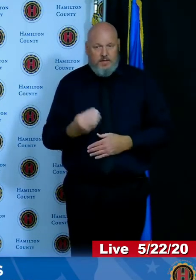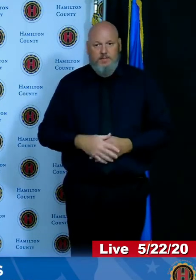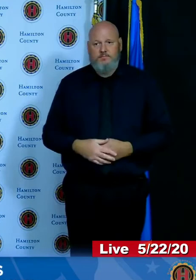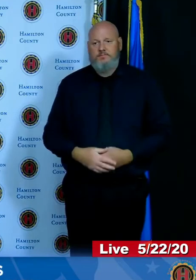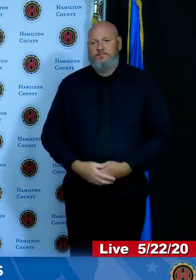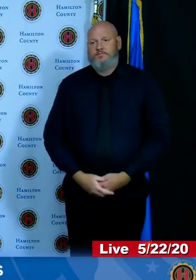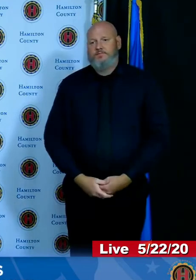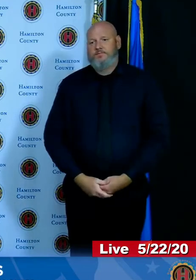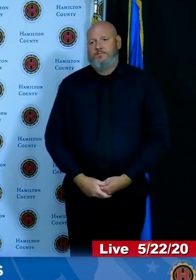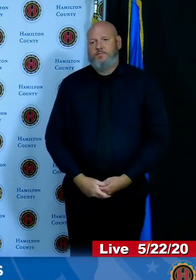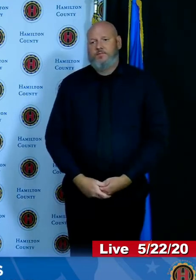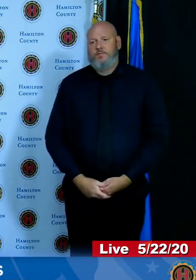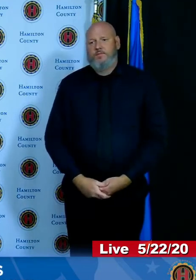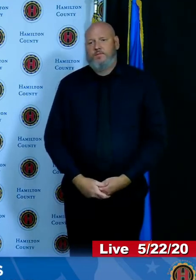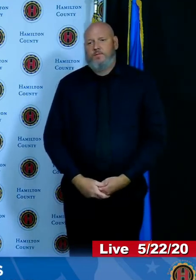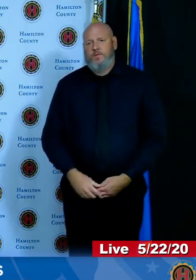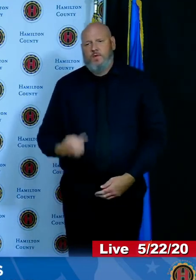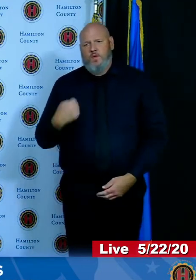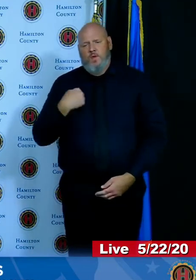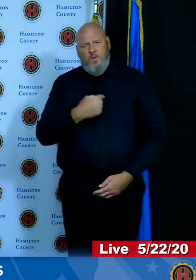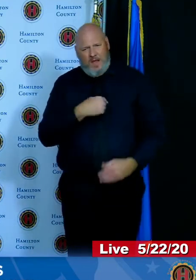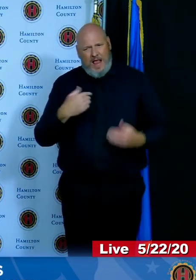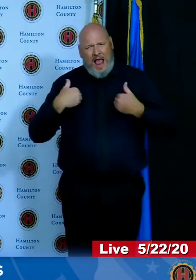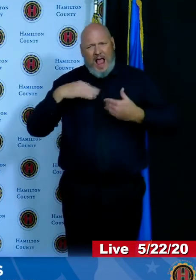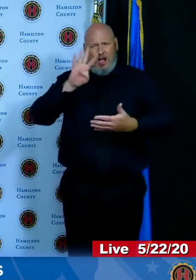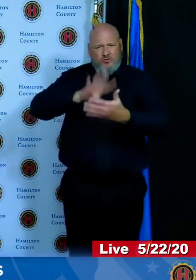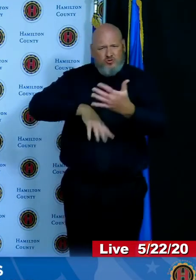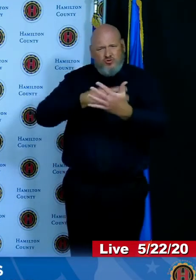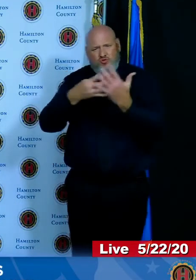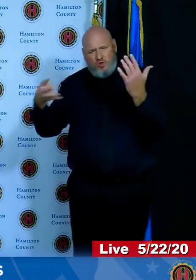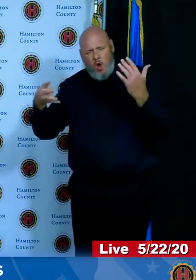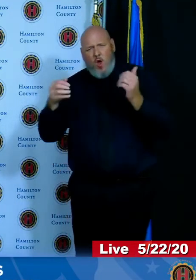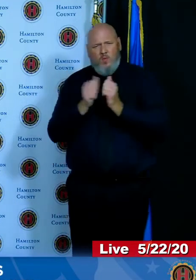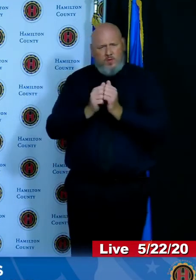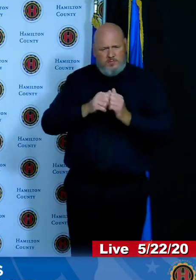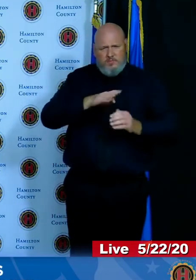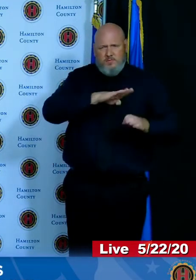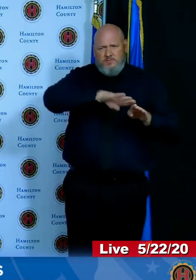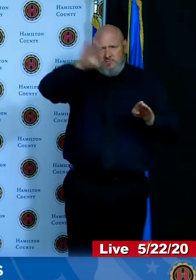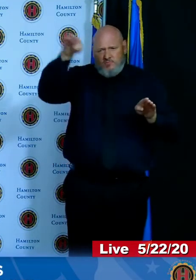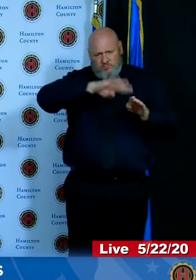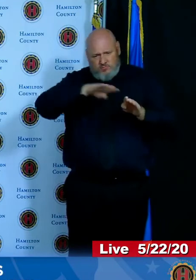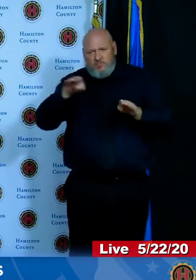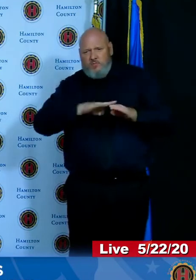believe it was last week do we have that for the screen